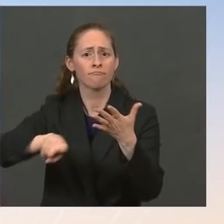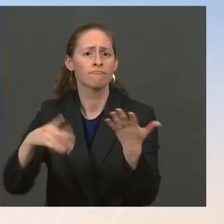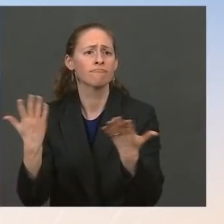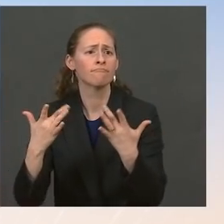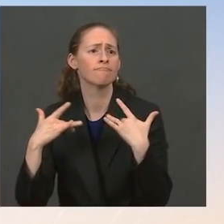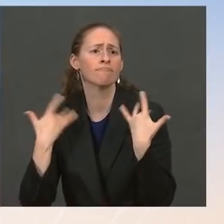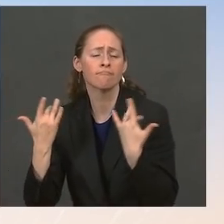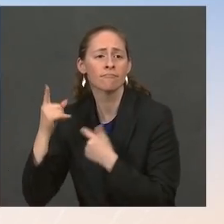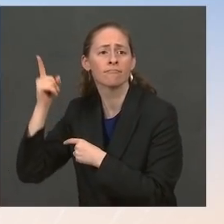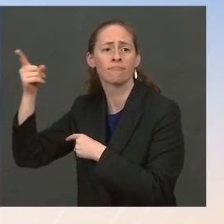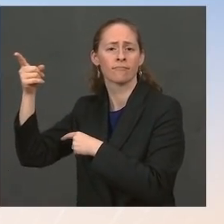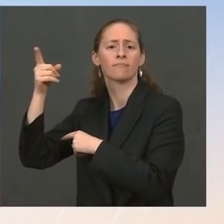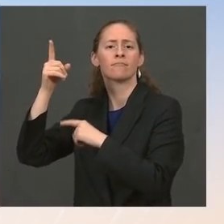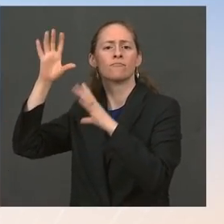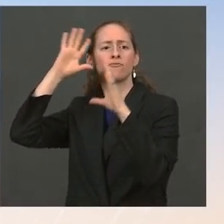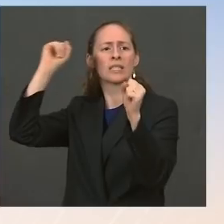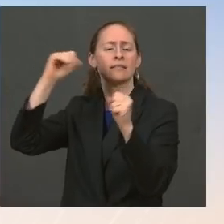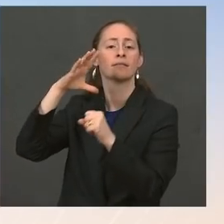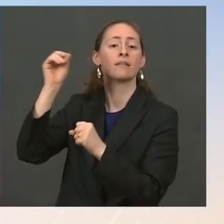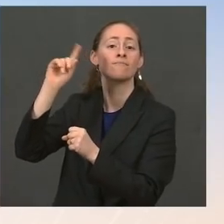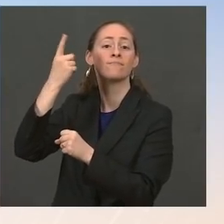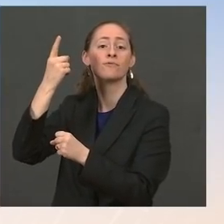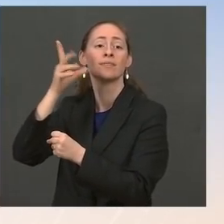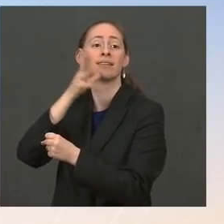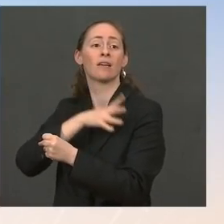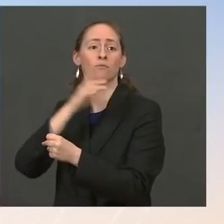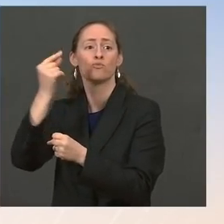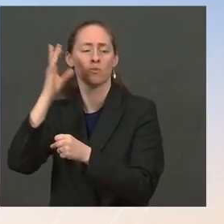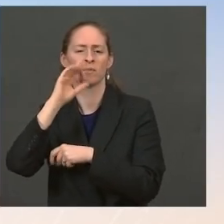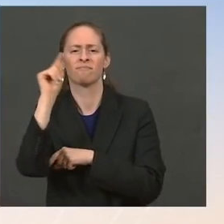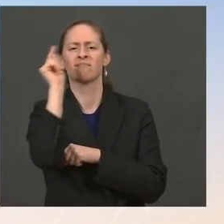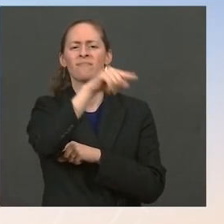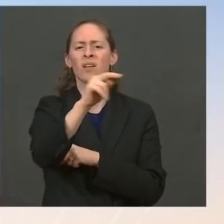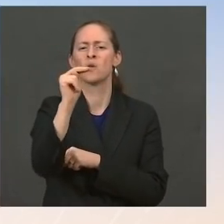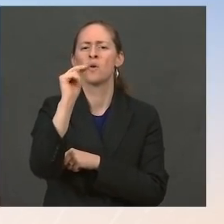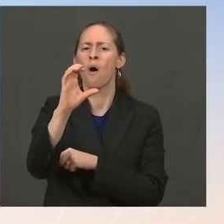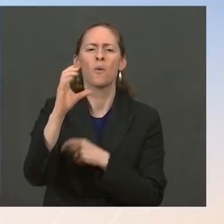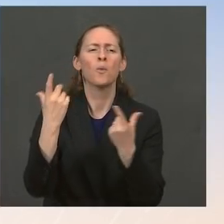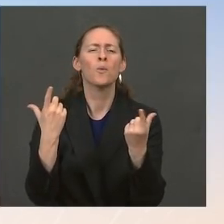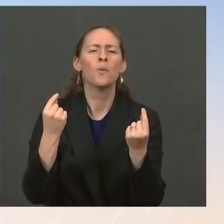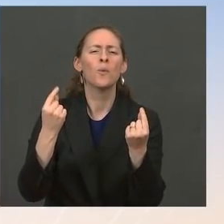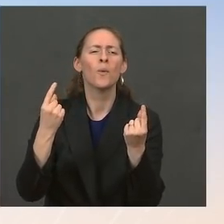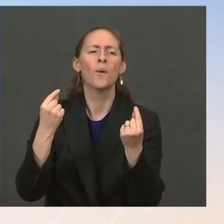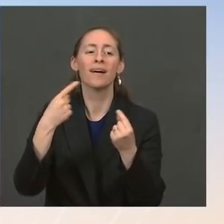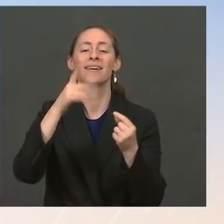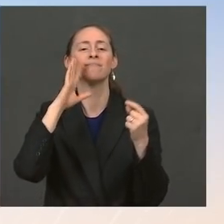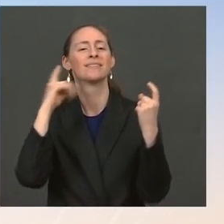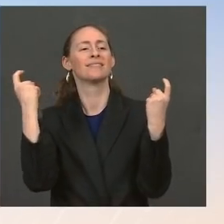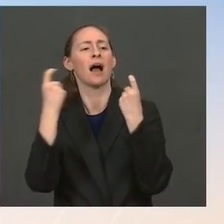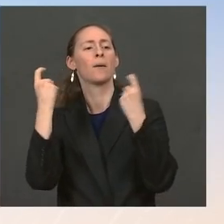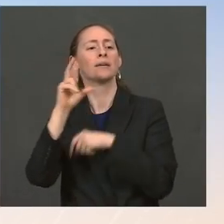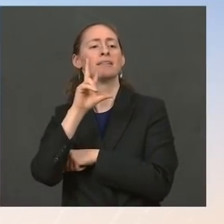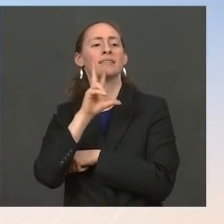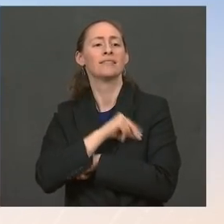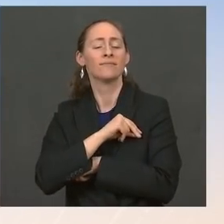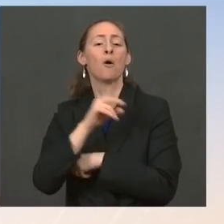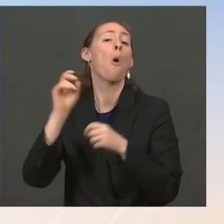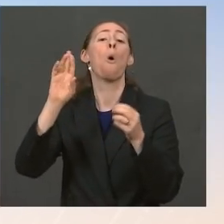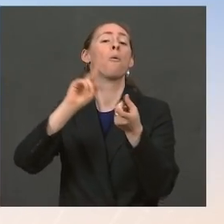to celebrate Thanksgiving -- or "Friendsgiving," as some people call it -- with service members and military families -- thank them for their service --